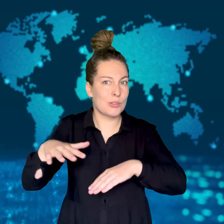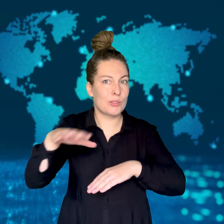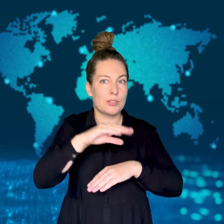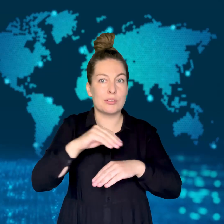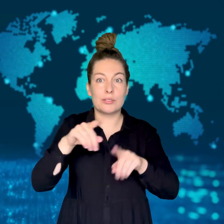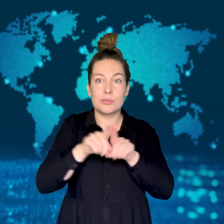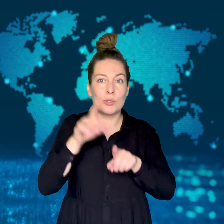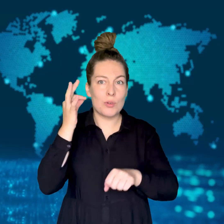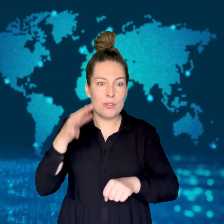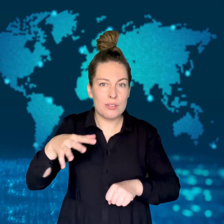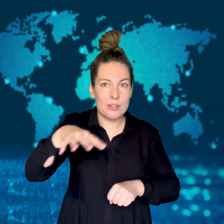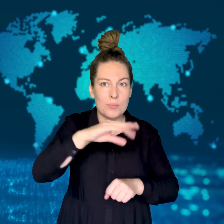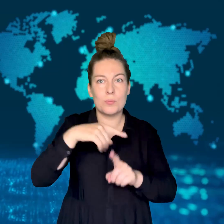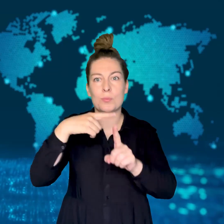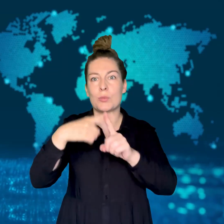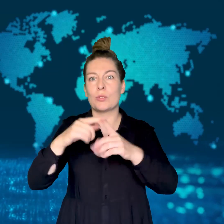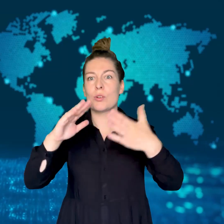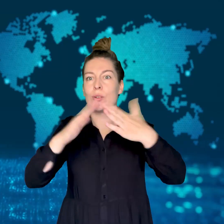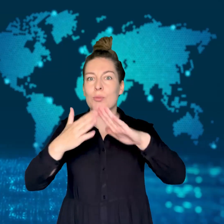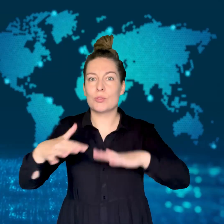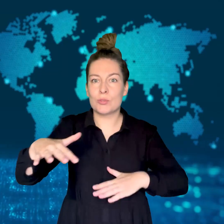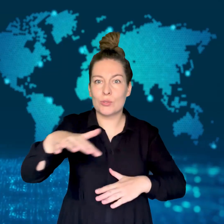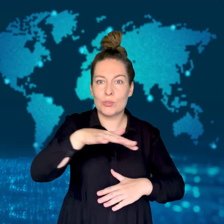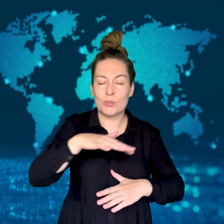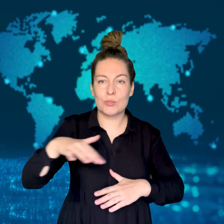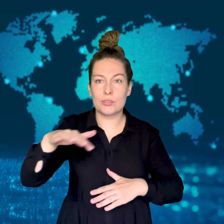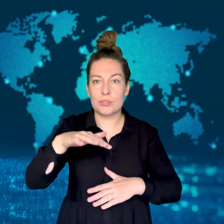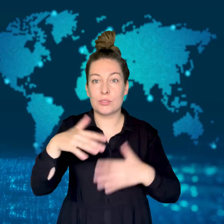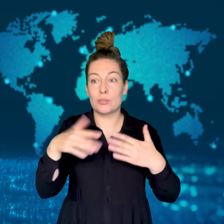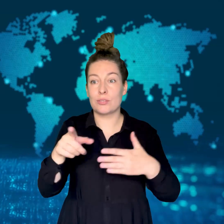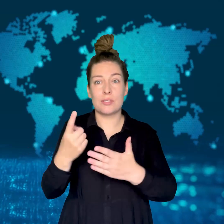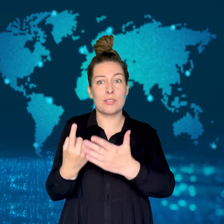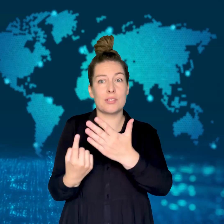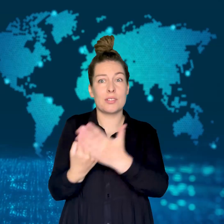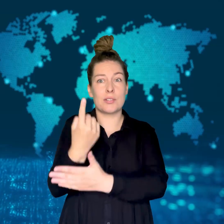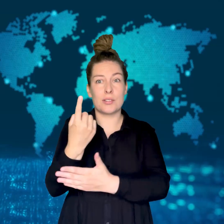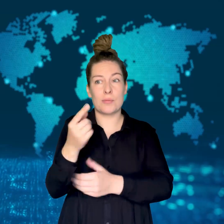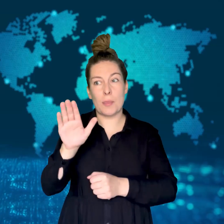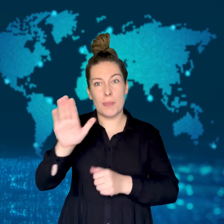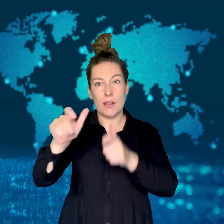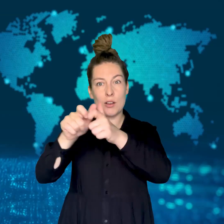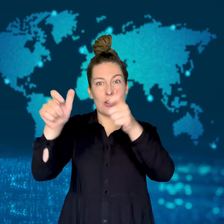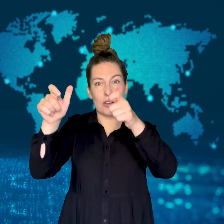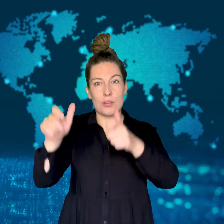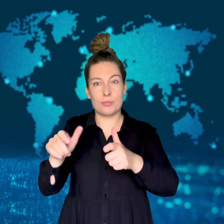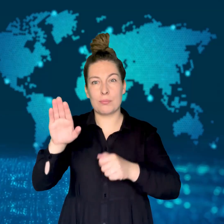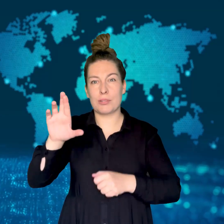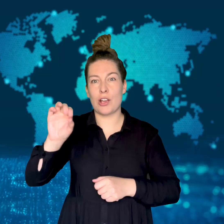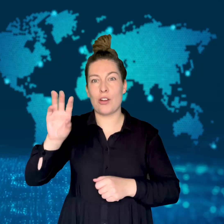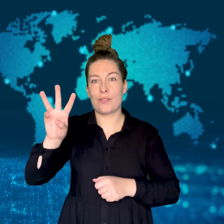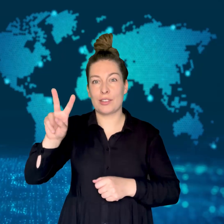Since the incident, there have been protests outside of Brown's offices.